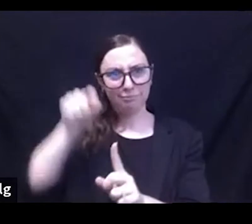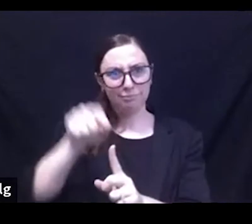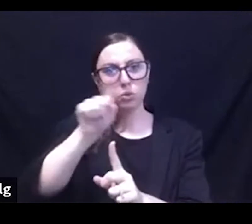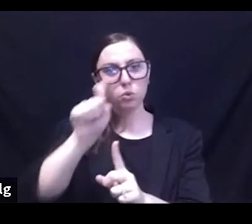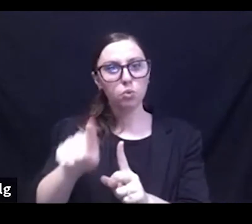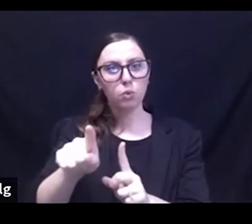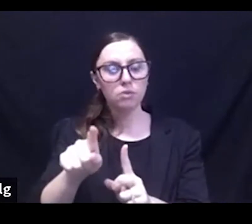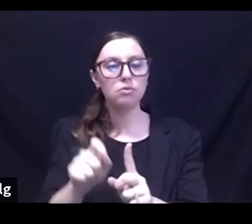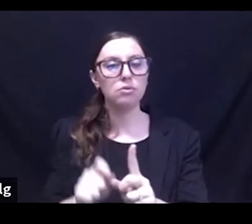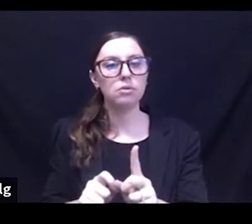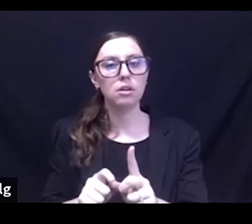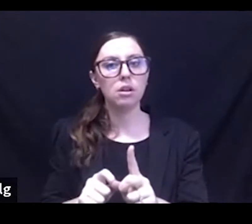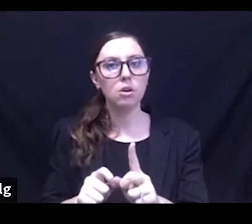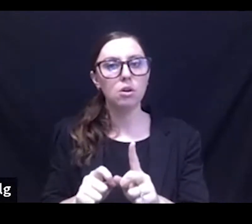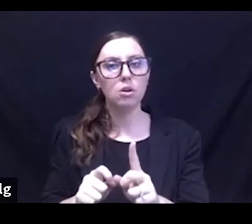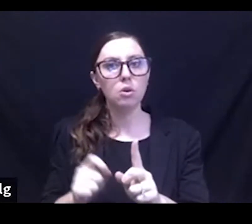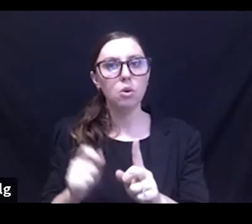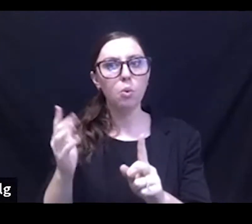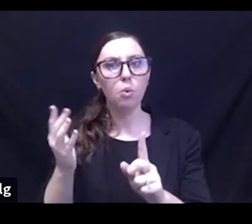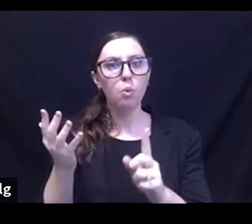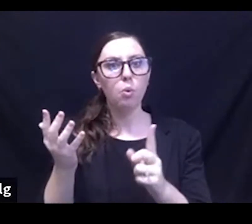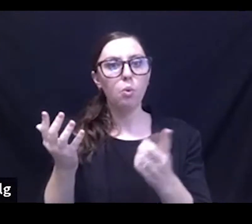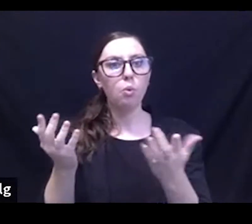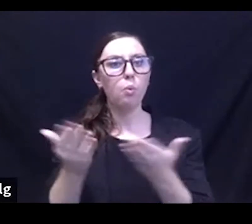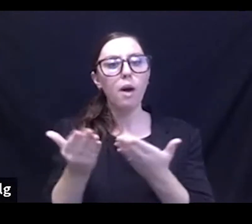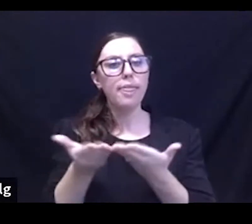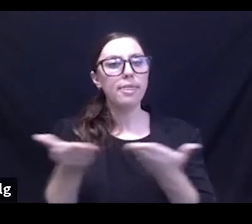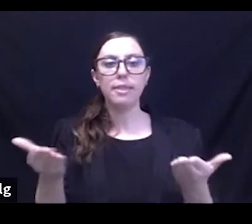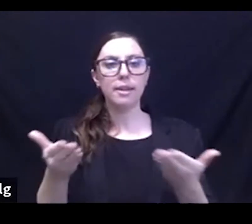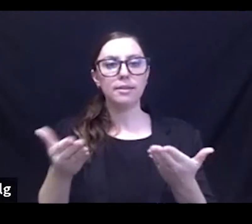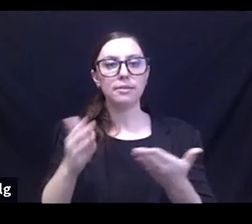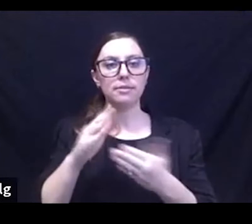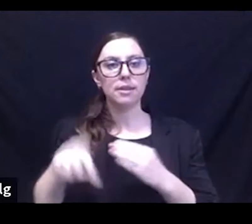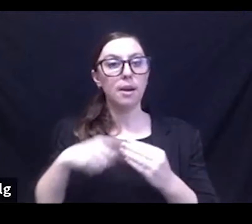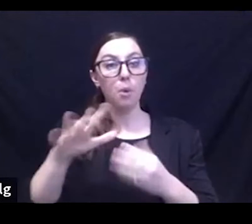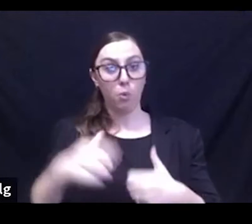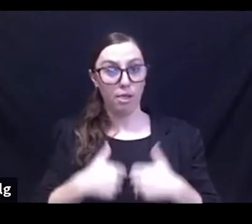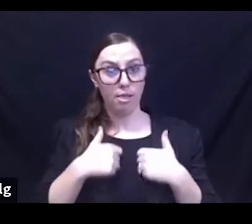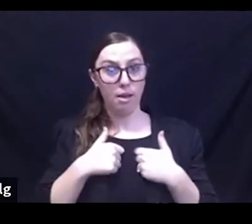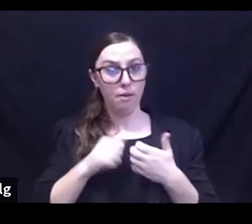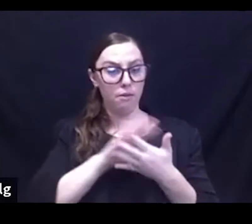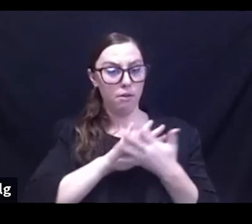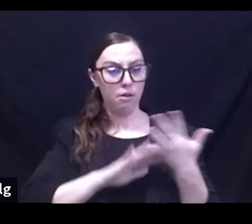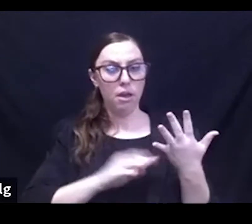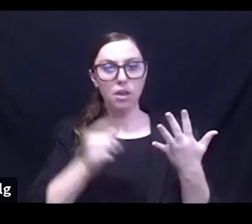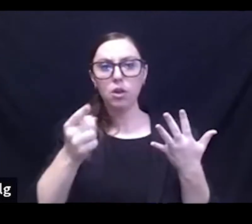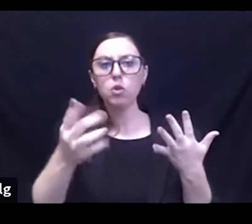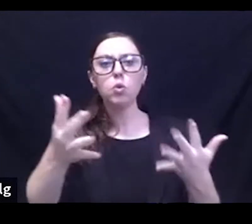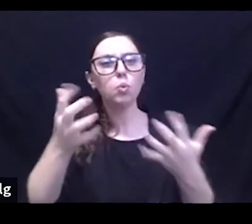know is: what are the things about your life that you wanted to be heard about?